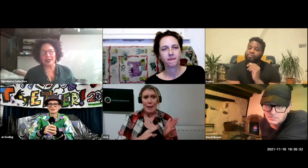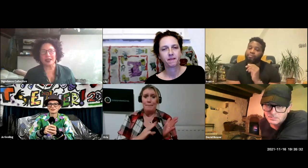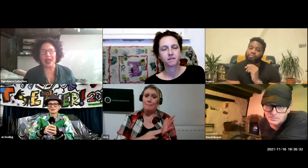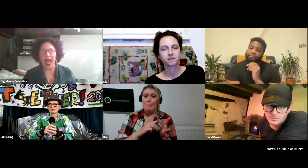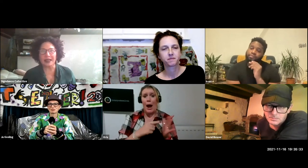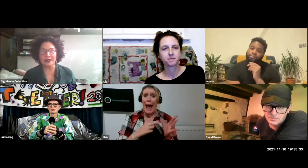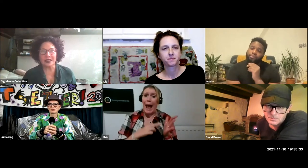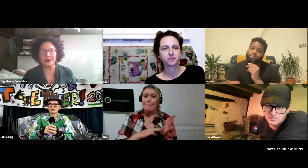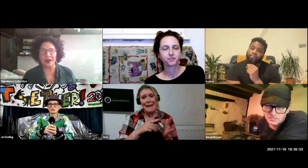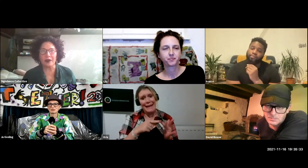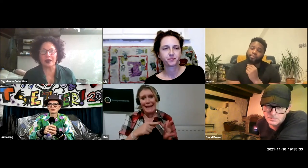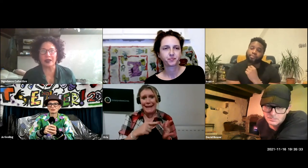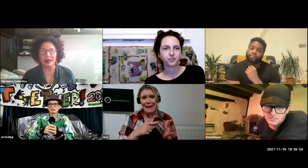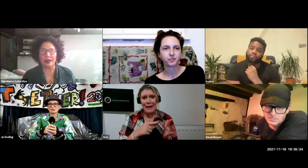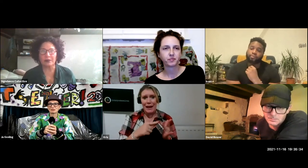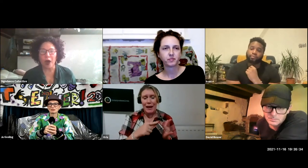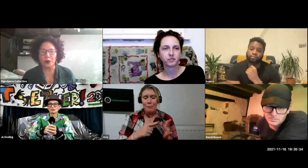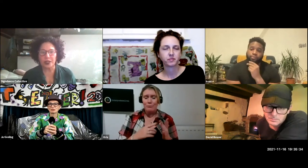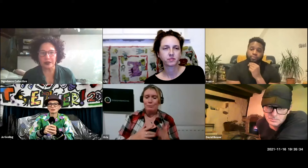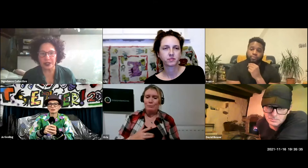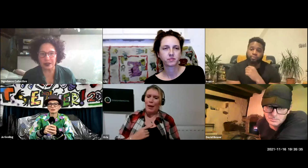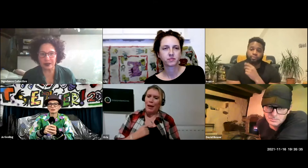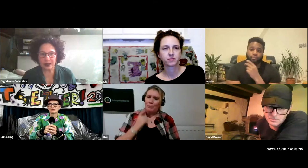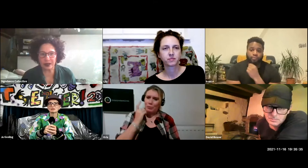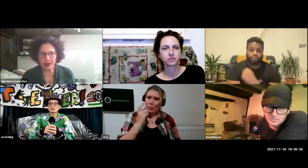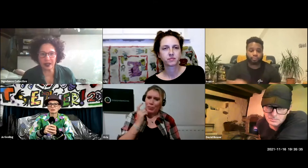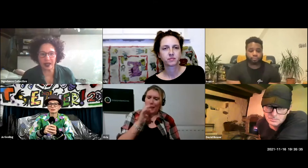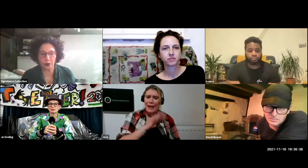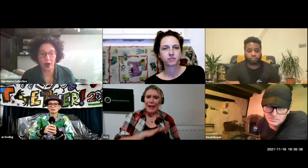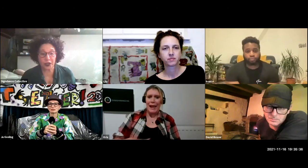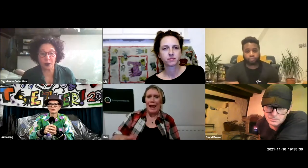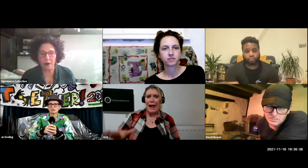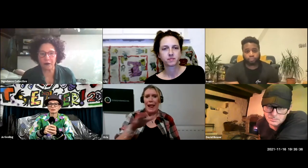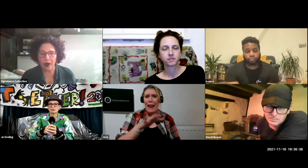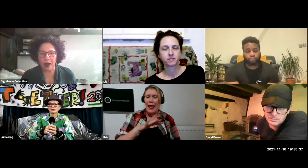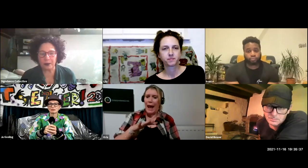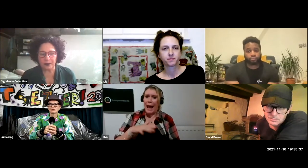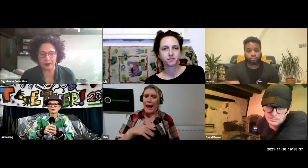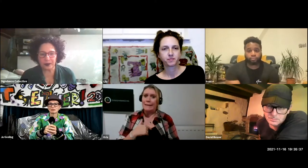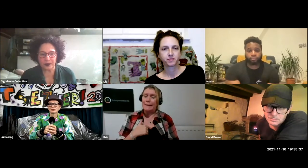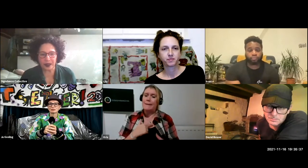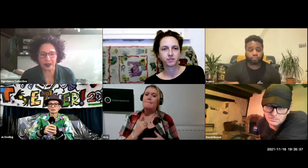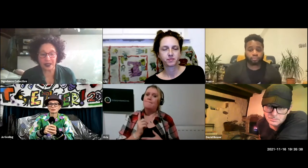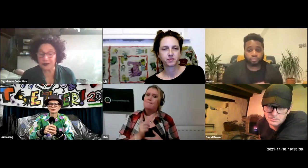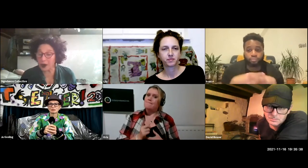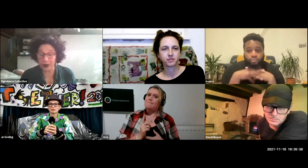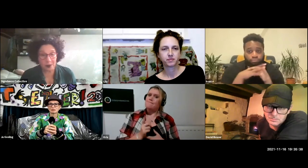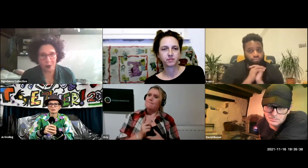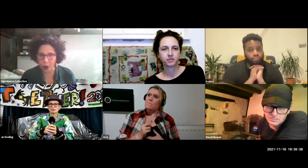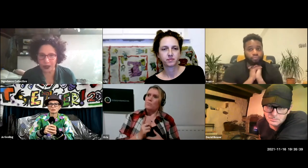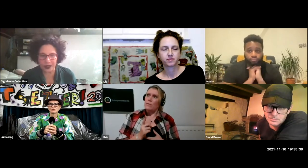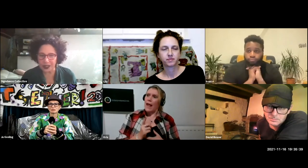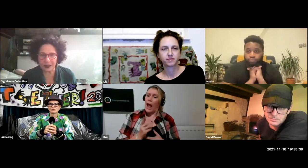I have things together and Ivani and I split up the lines, there is actually quite a lot of harmony in our singing